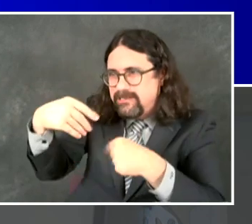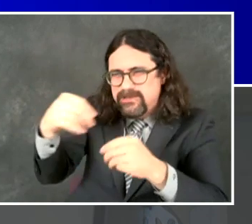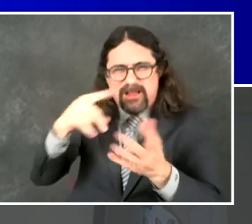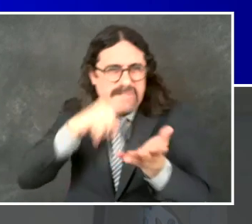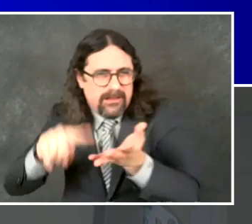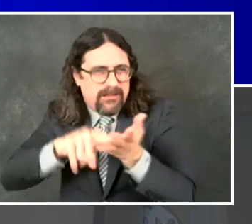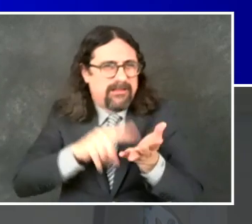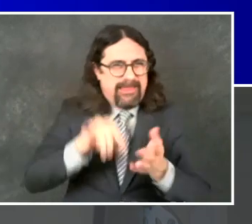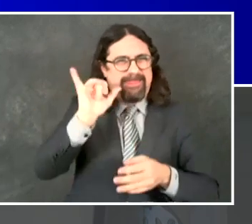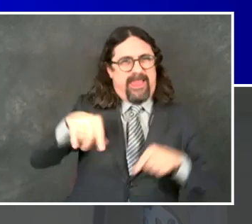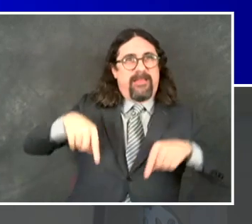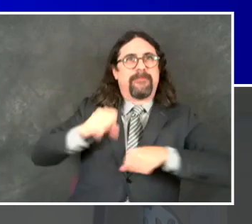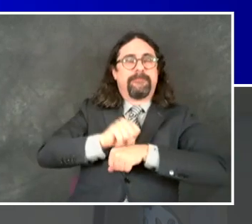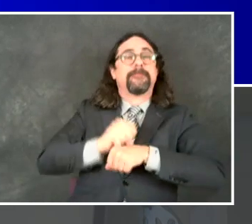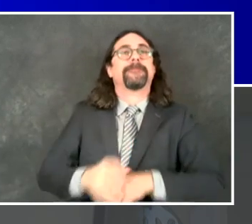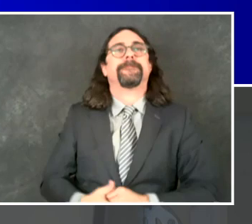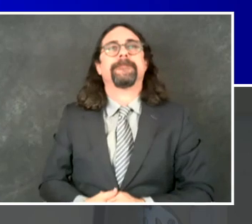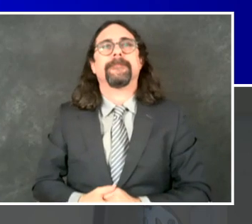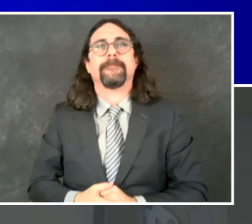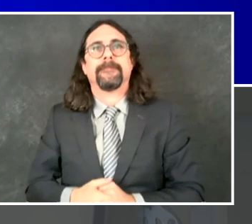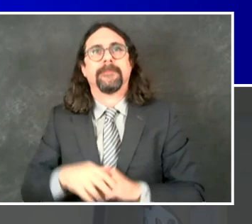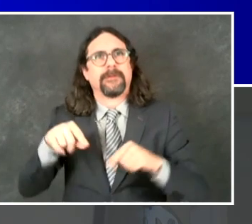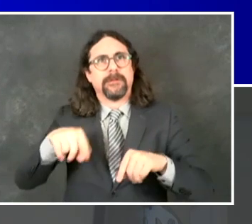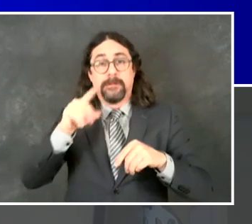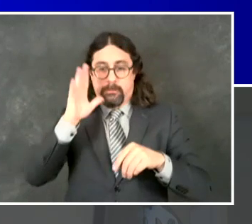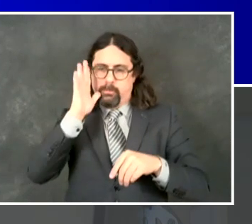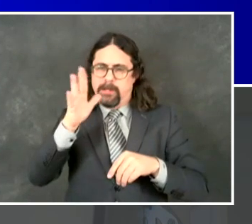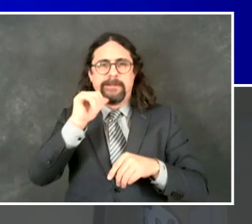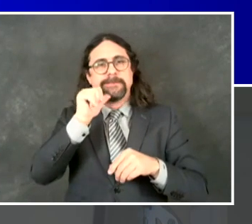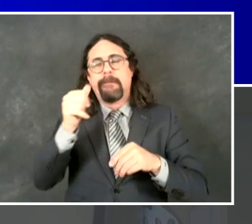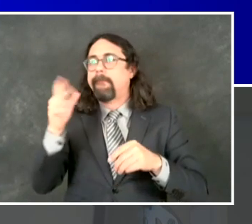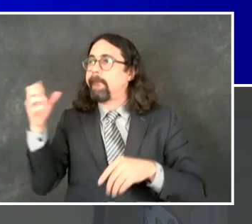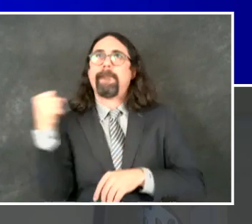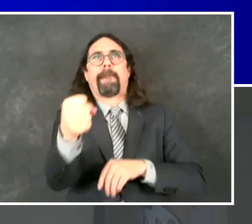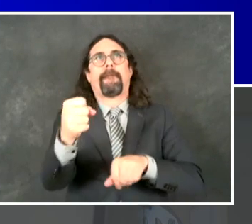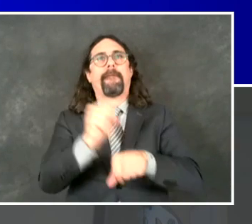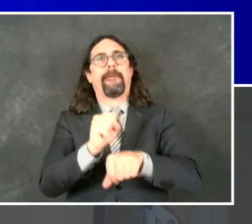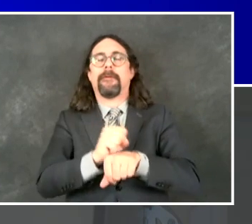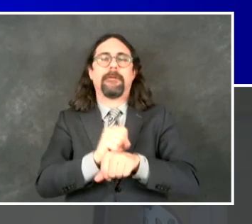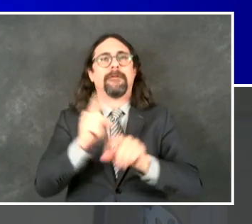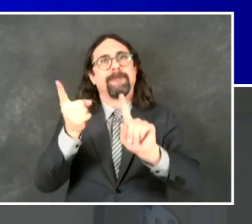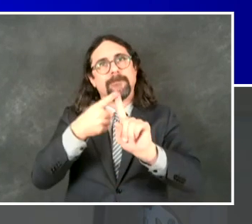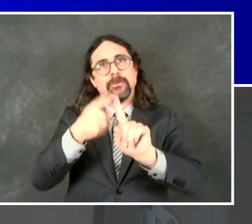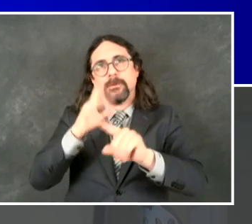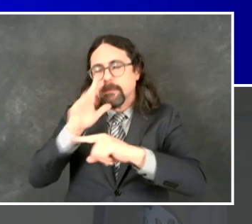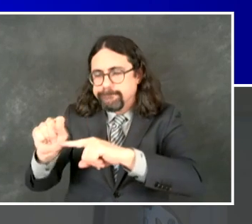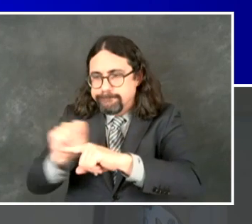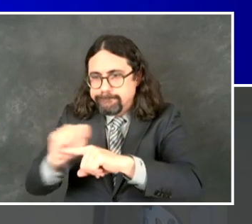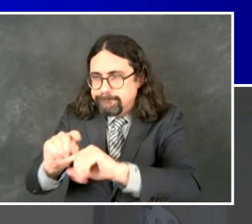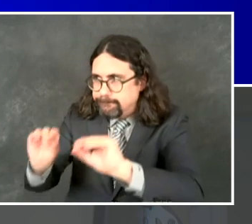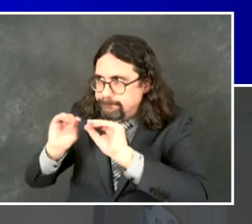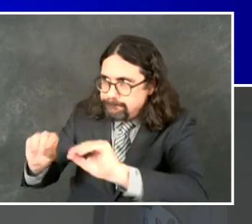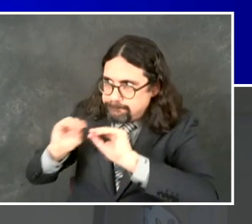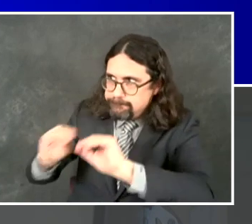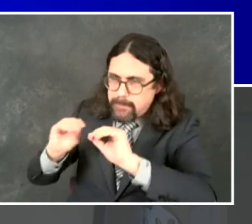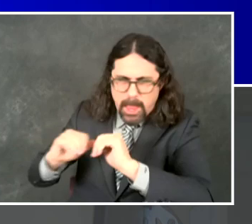THAT, BUT IT'S THE SAME CONCEPT F OKNOWING HOW TO ASK FOR THE RIGHT QUESTIONS A ND